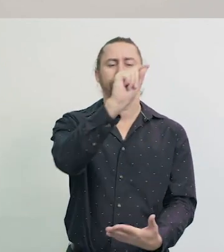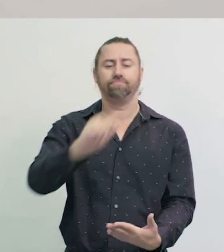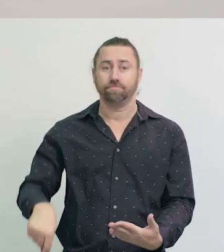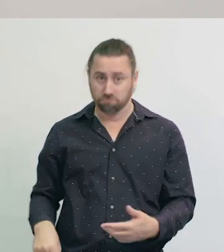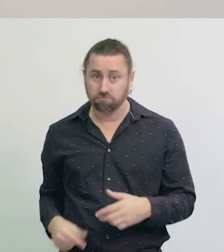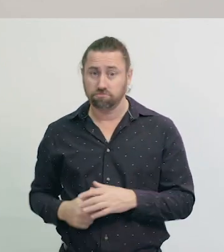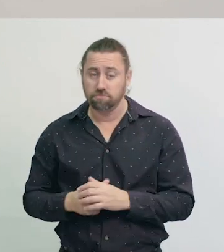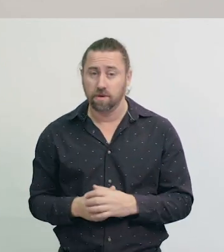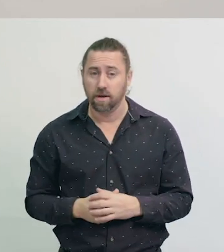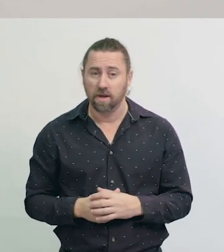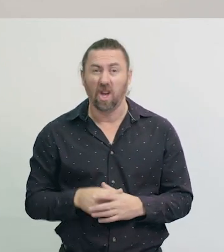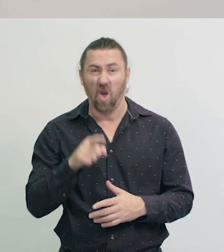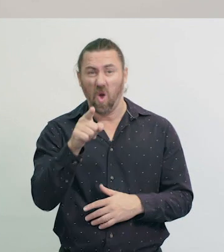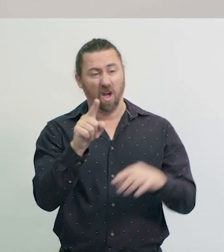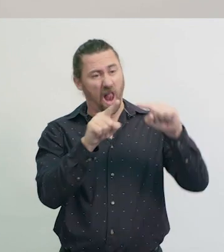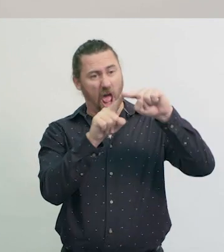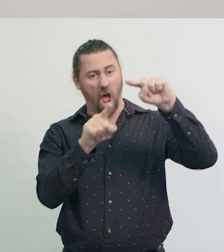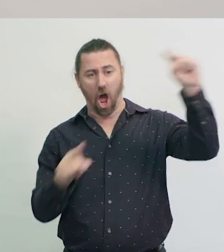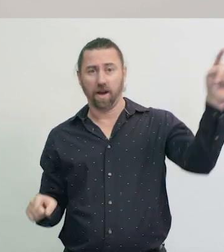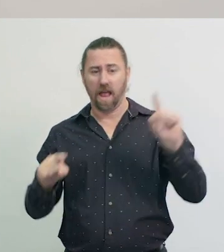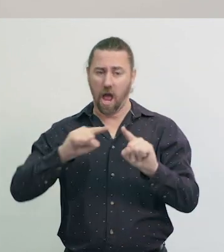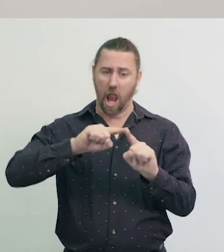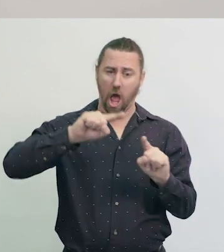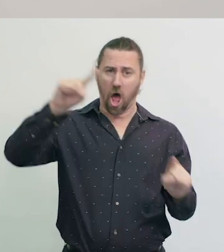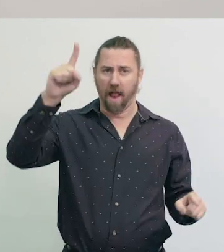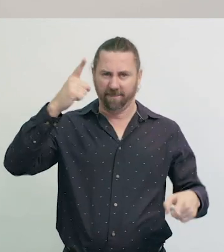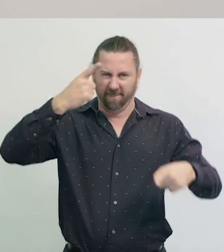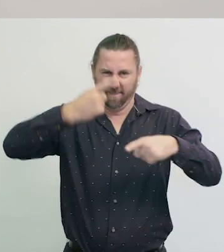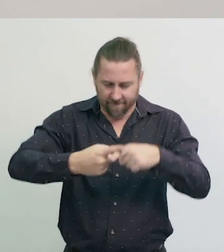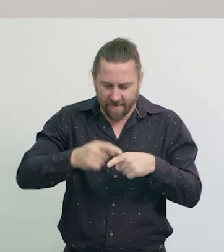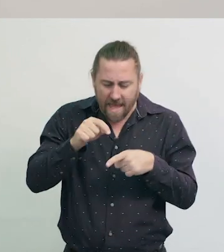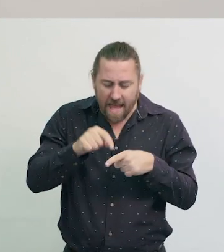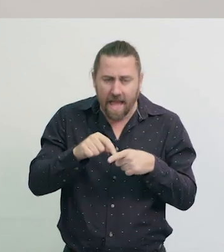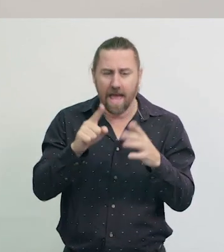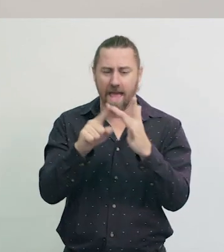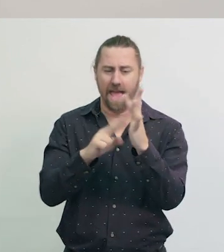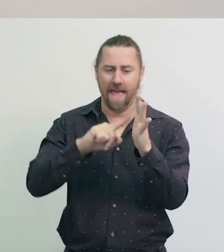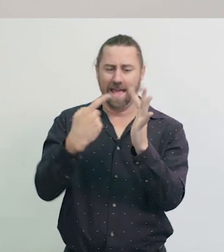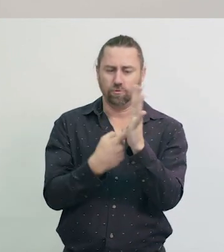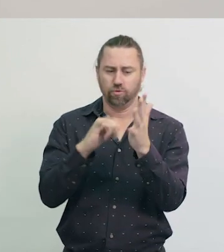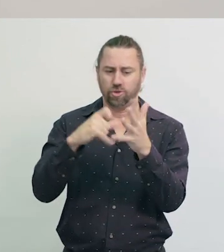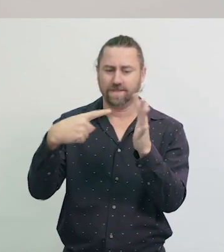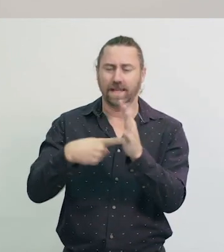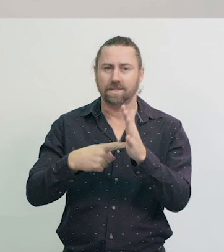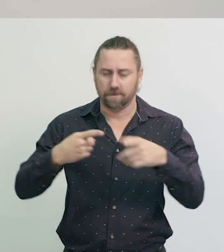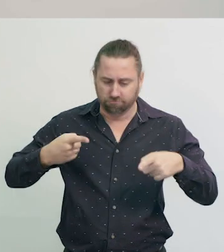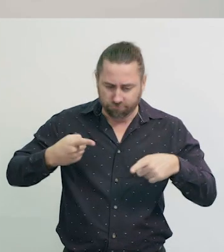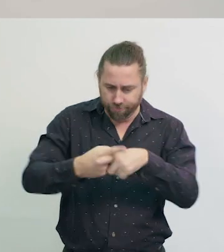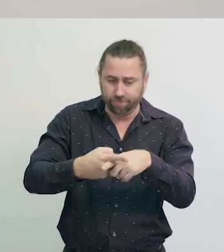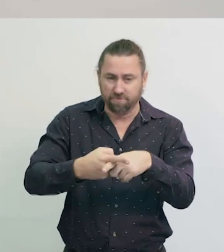Mathematically speaking, we've drawn two straight lines, that have intersected each other. Look carefully.